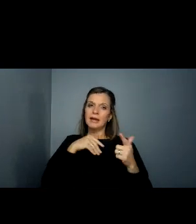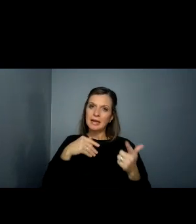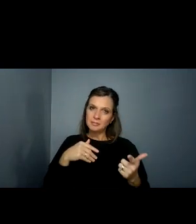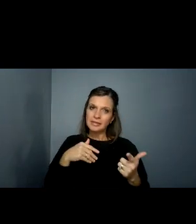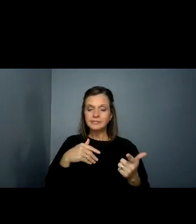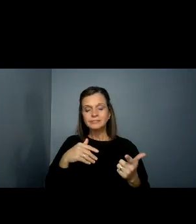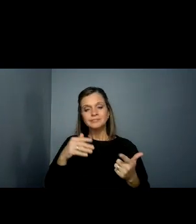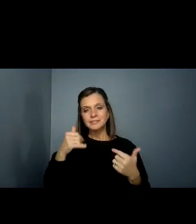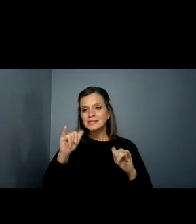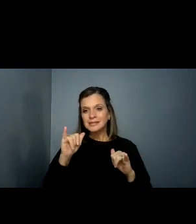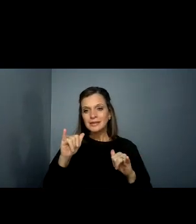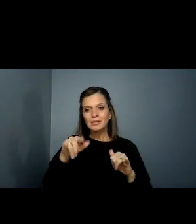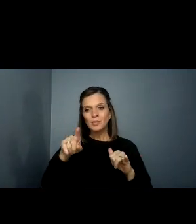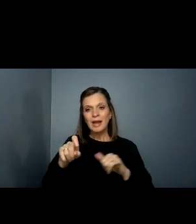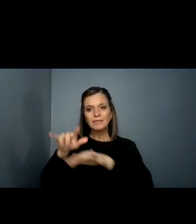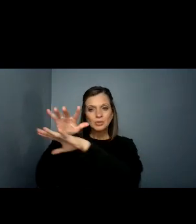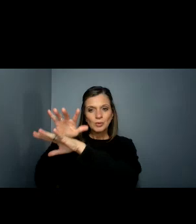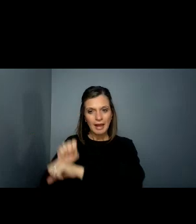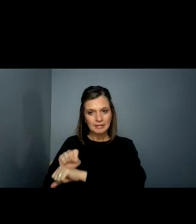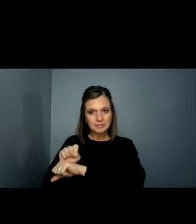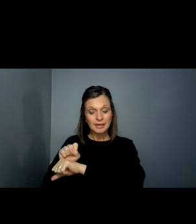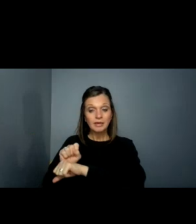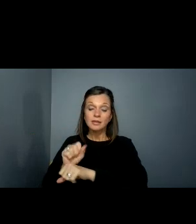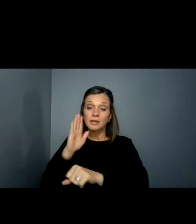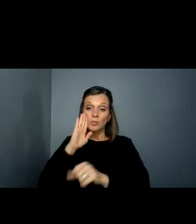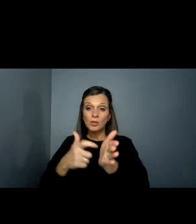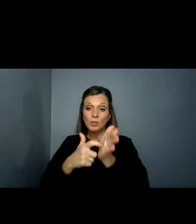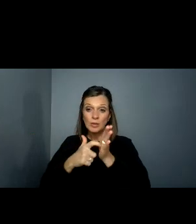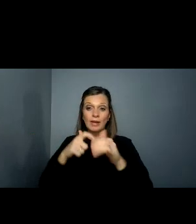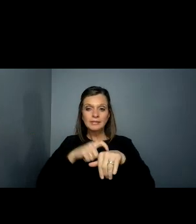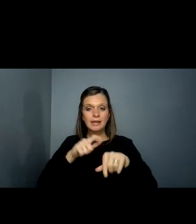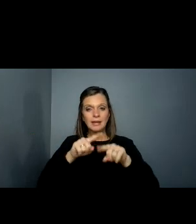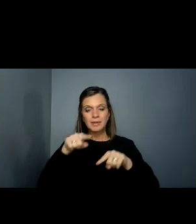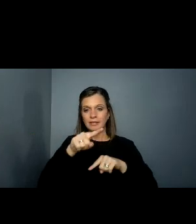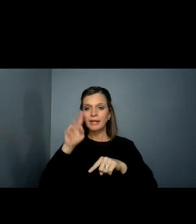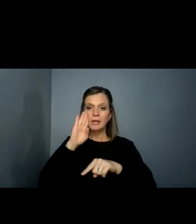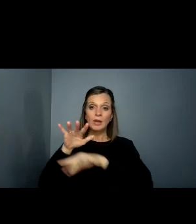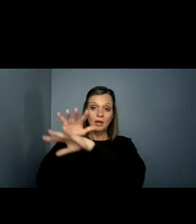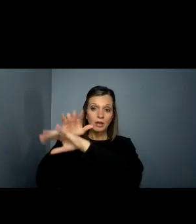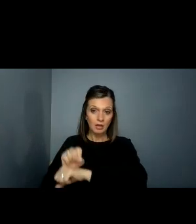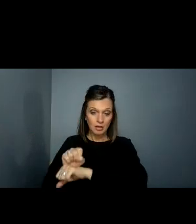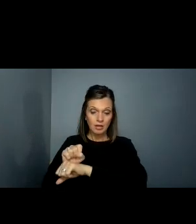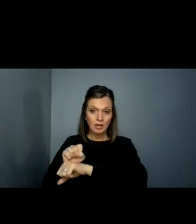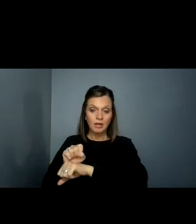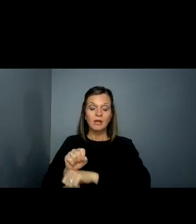But we know for a fact that the higher the inherent neurosis is in the individual,